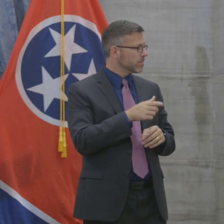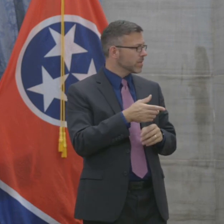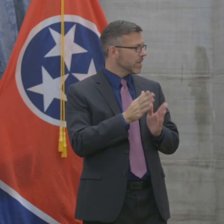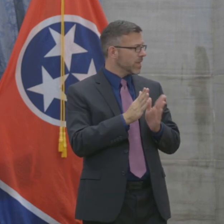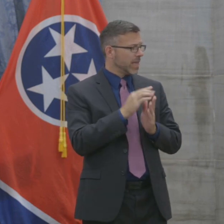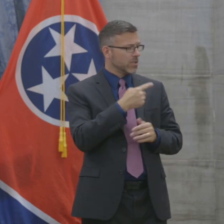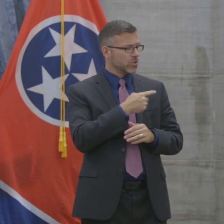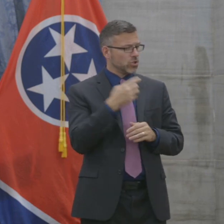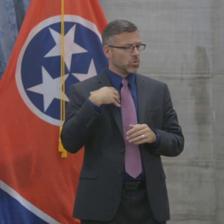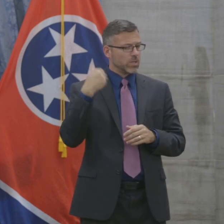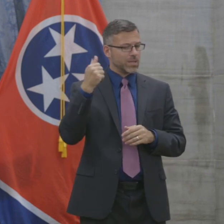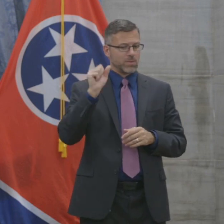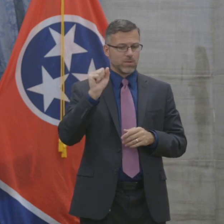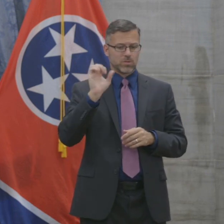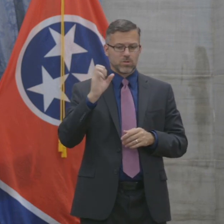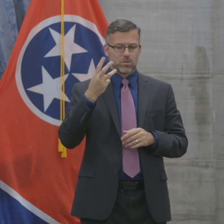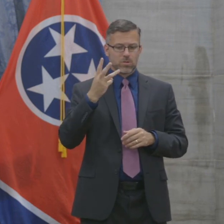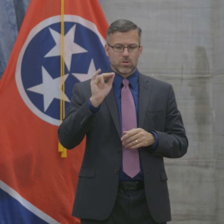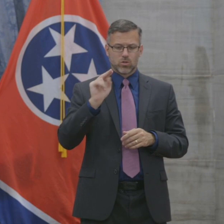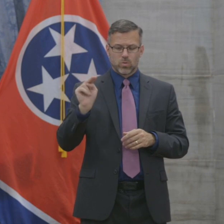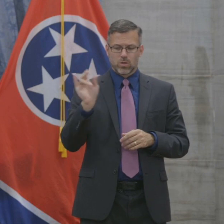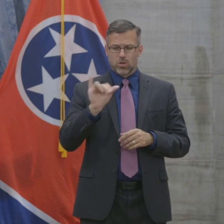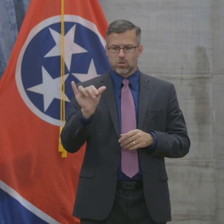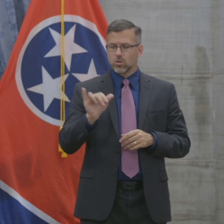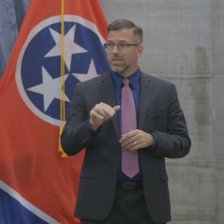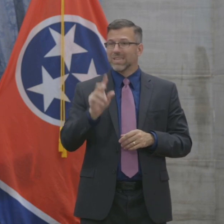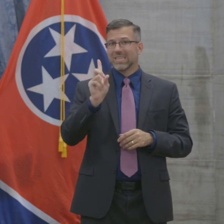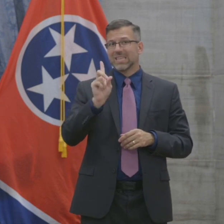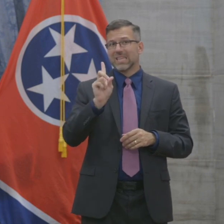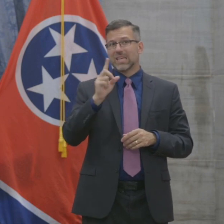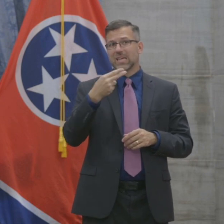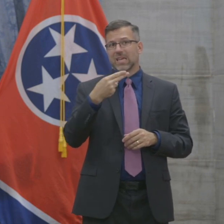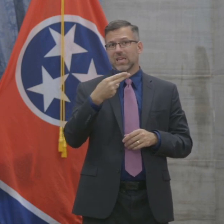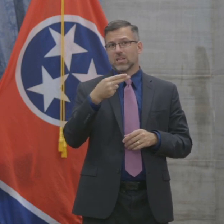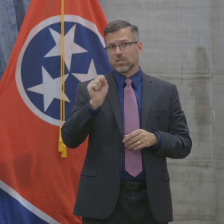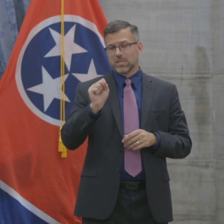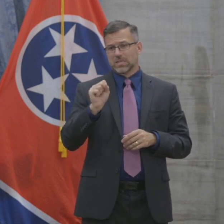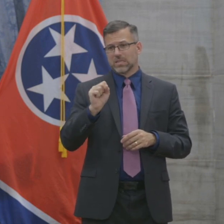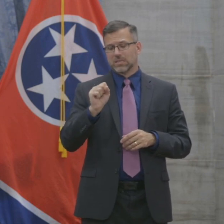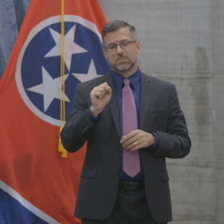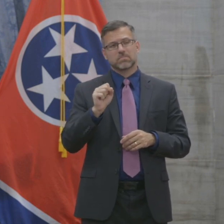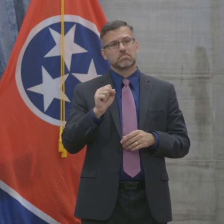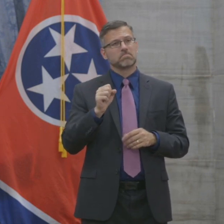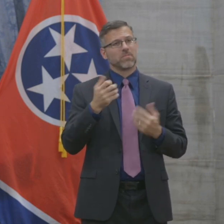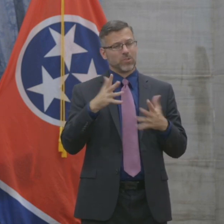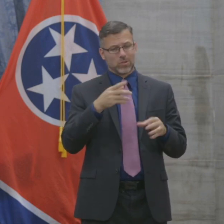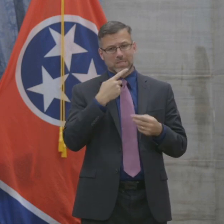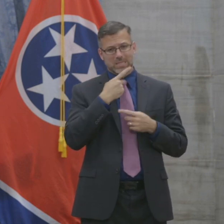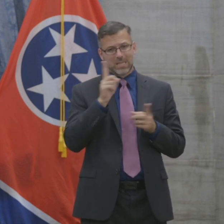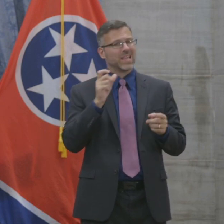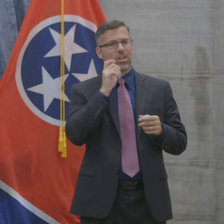Is there going to be a plan to distribute that? We're certainly going -- part of what we want to